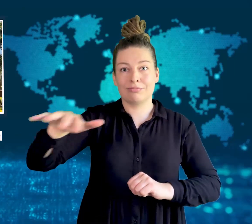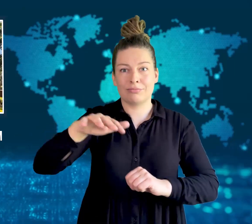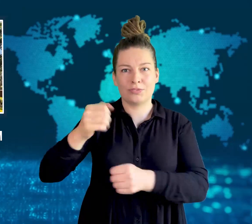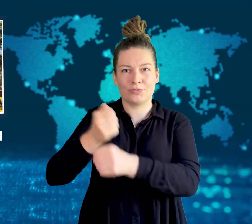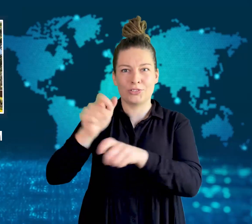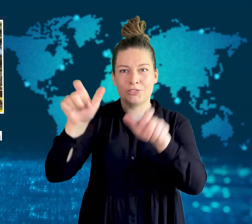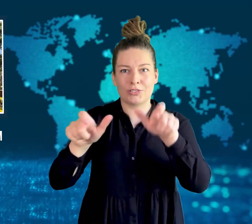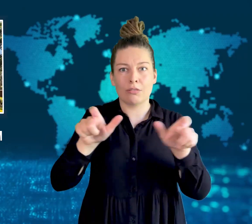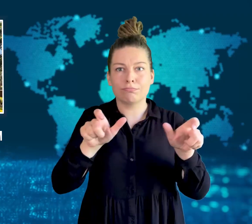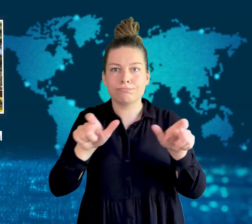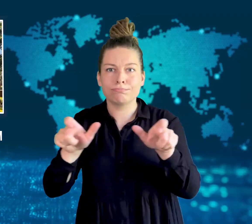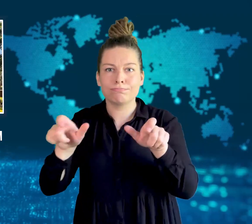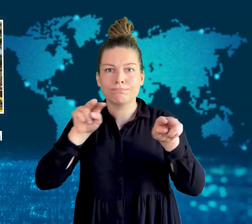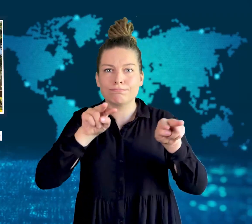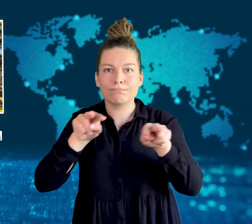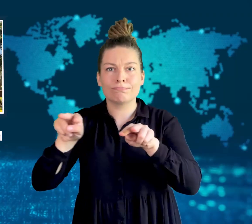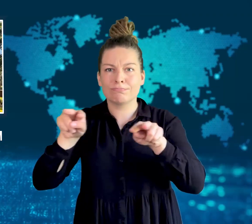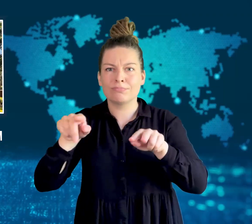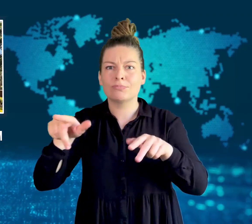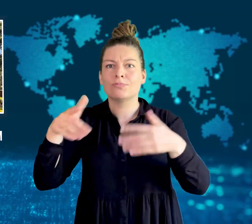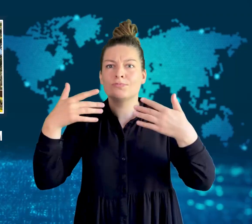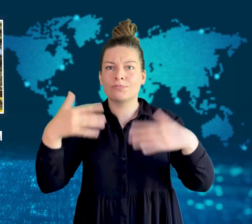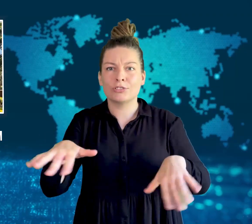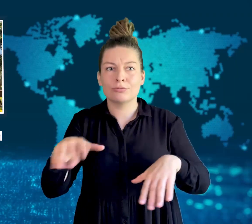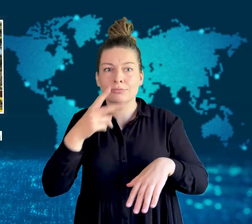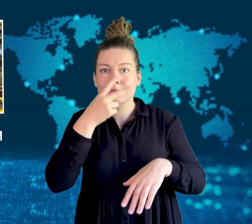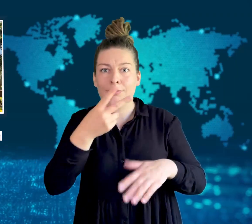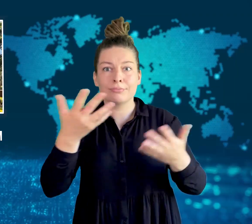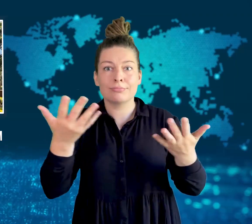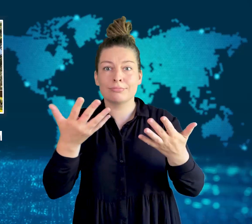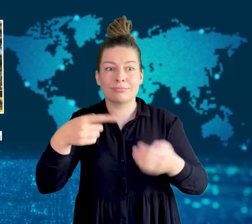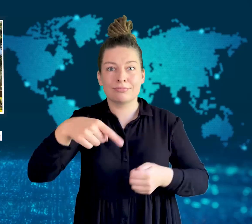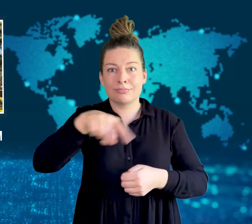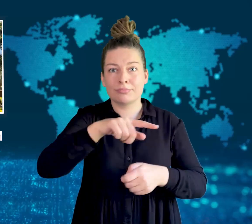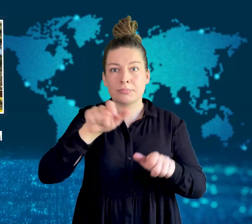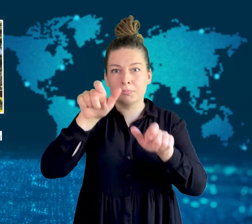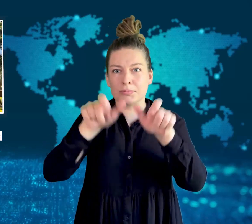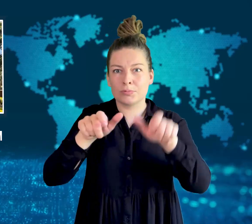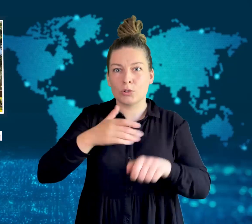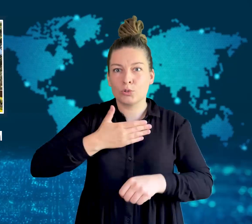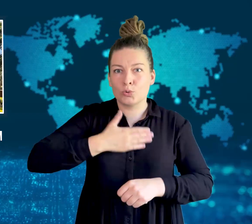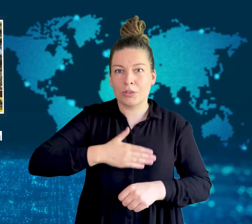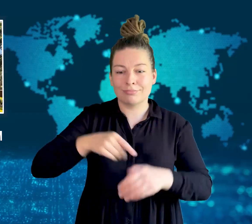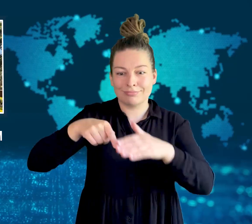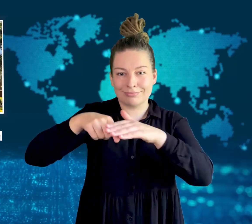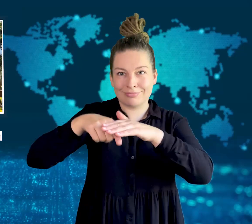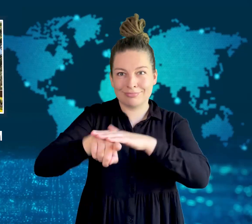excessive force when people have trespassed on the farms' land.